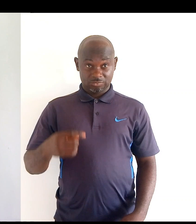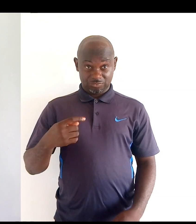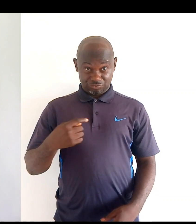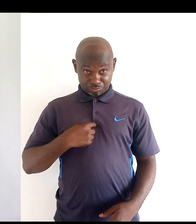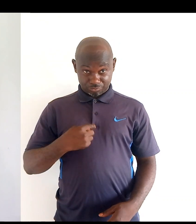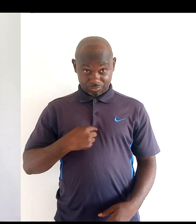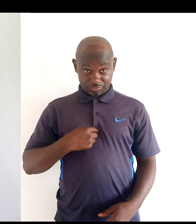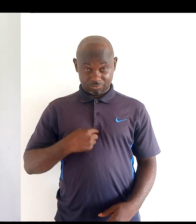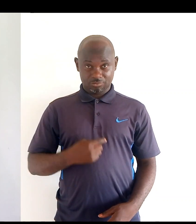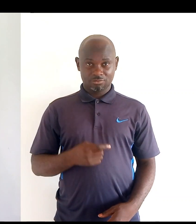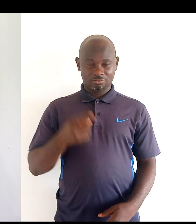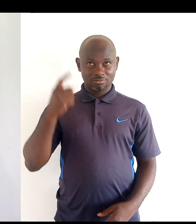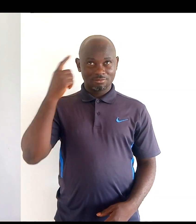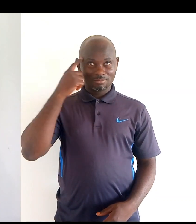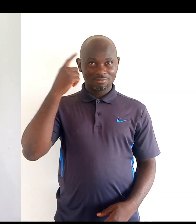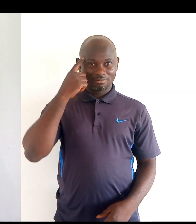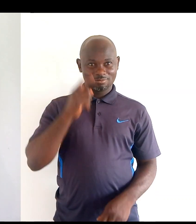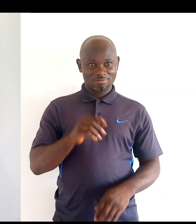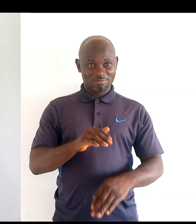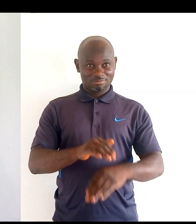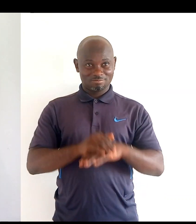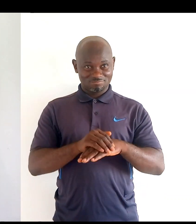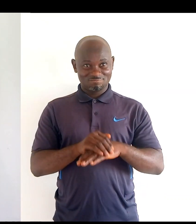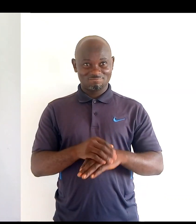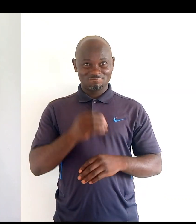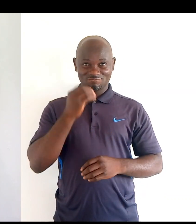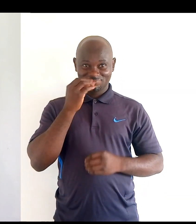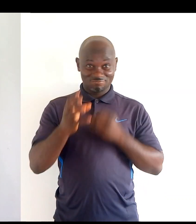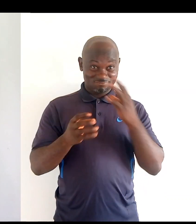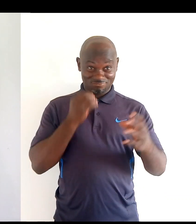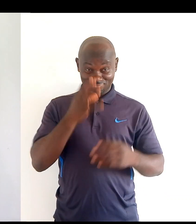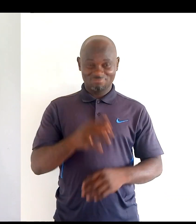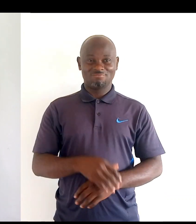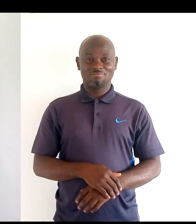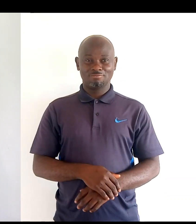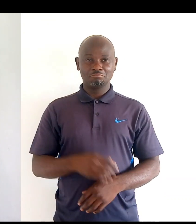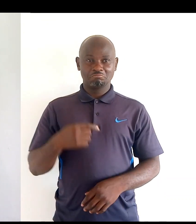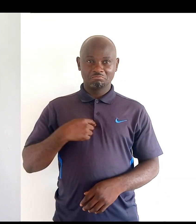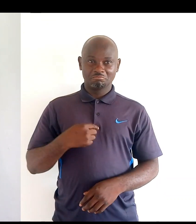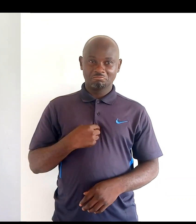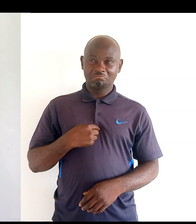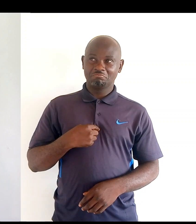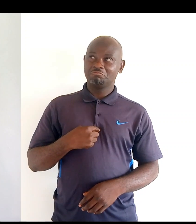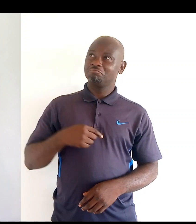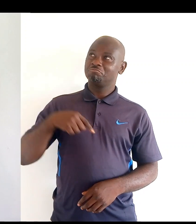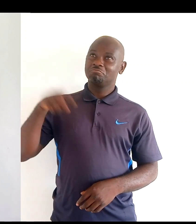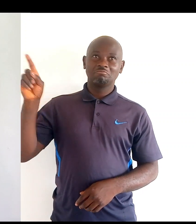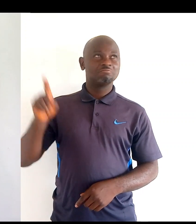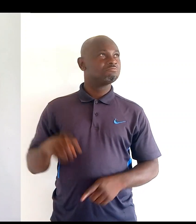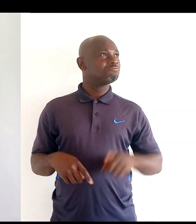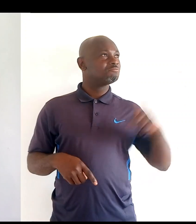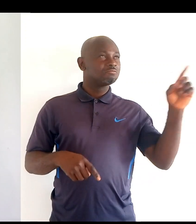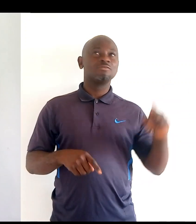And in most times, governments have such countries that are multilingual focus on the majority